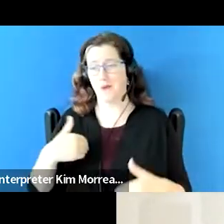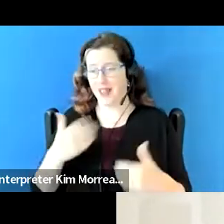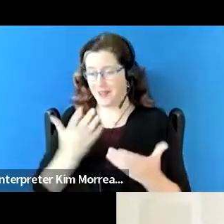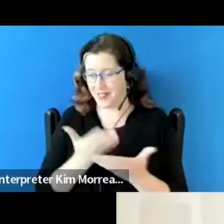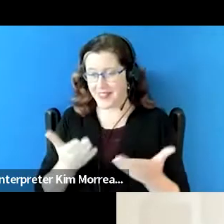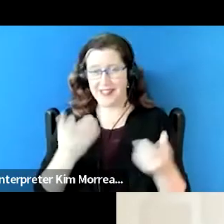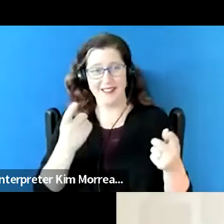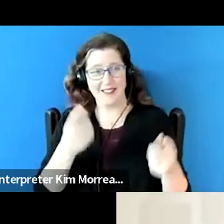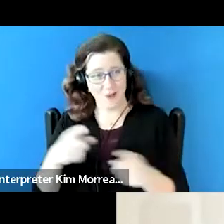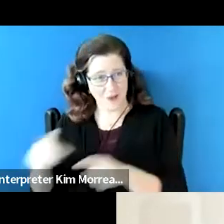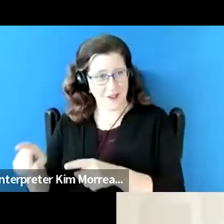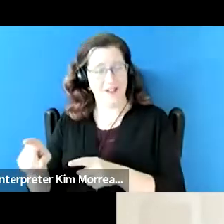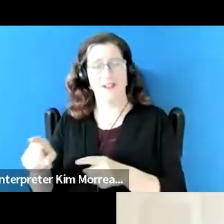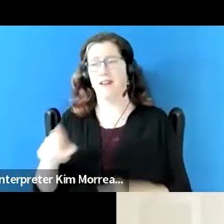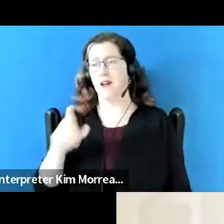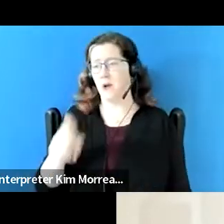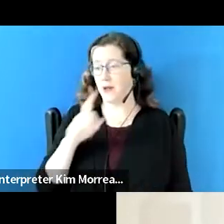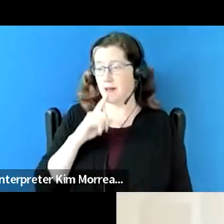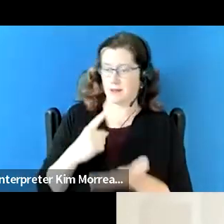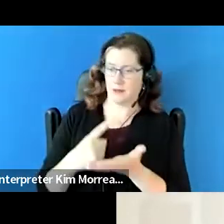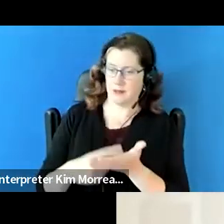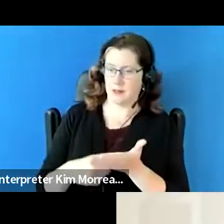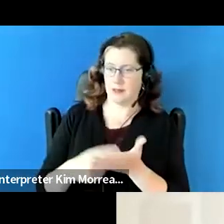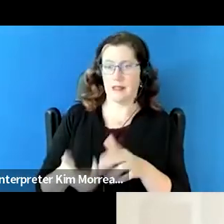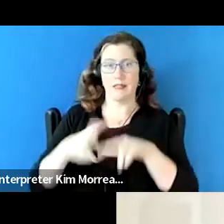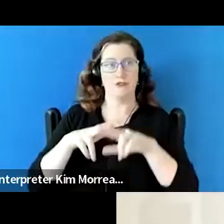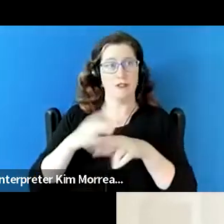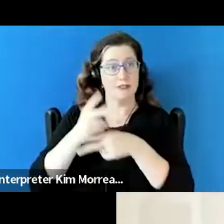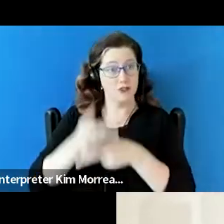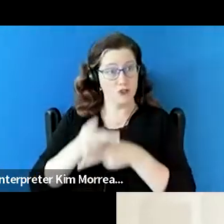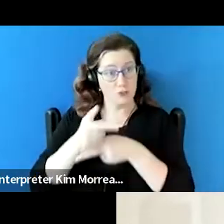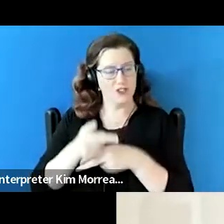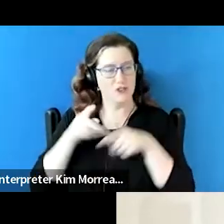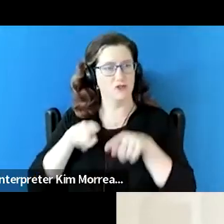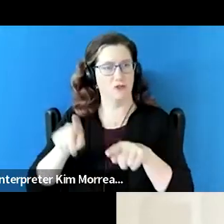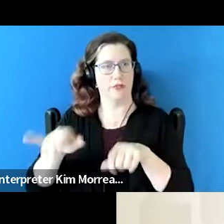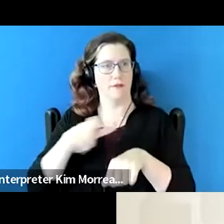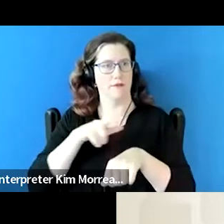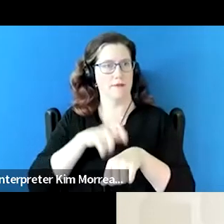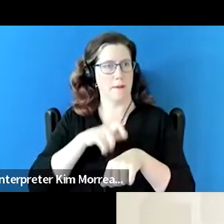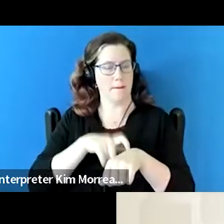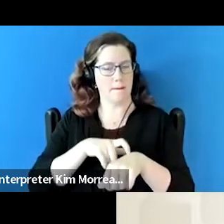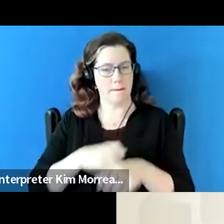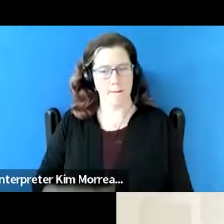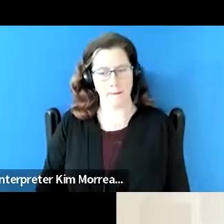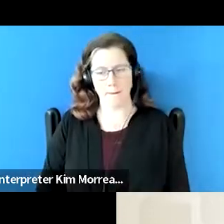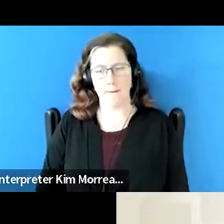You know, we had to talk about, we had to increase our supervision during that time, you know, and it was before it was monthly,